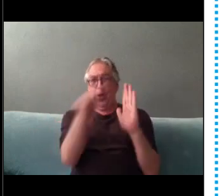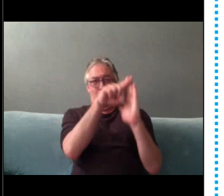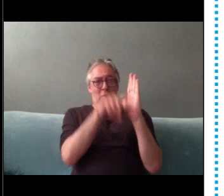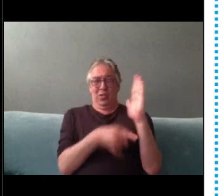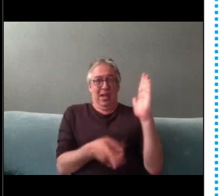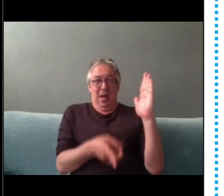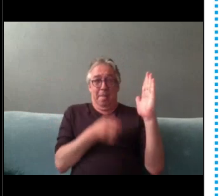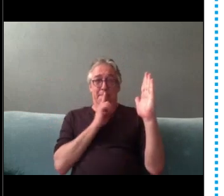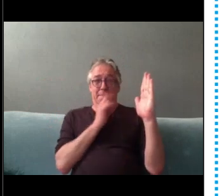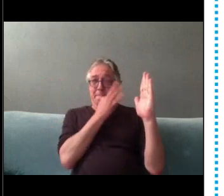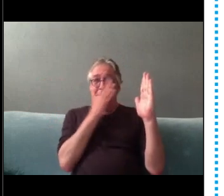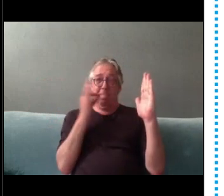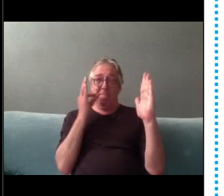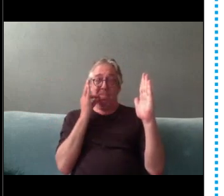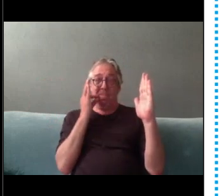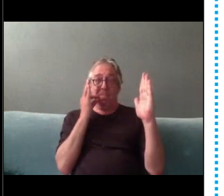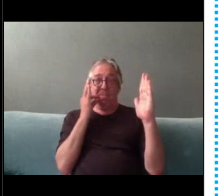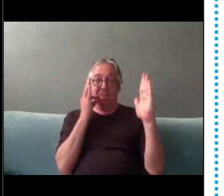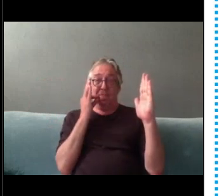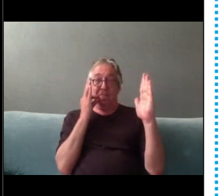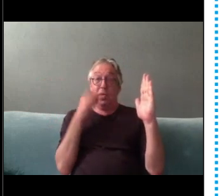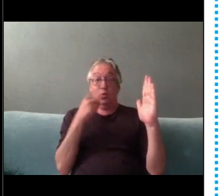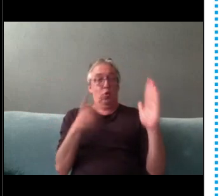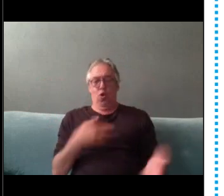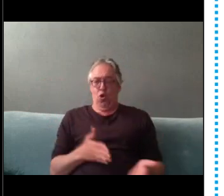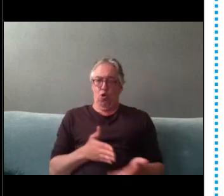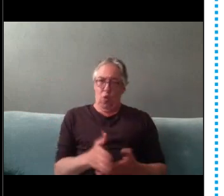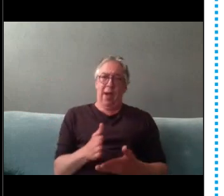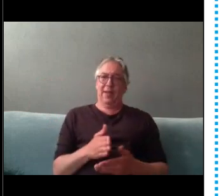They give you the right to travel, the right to using the services